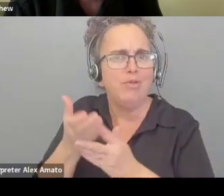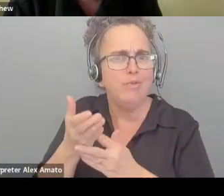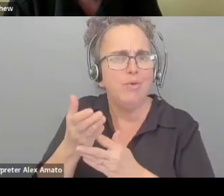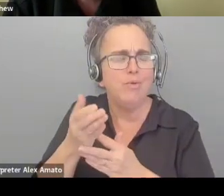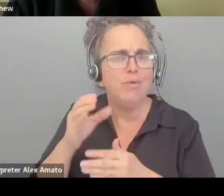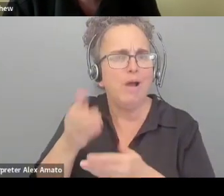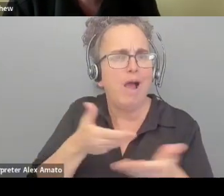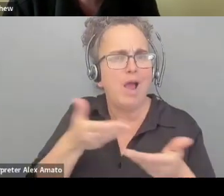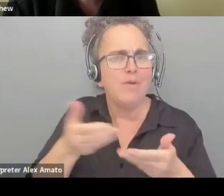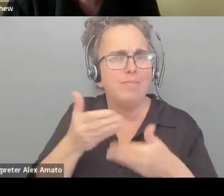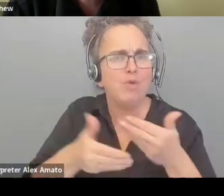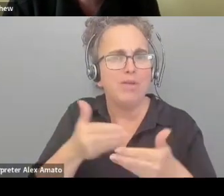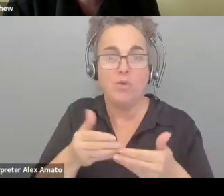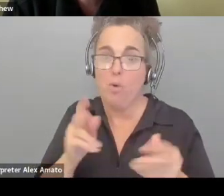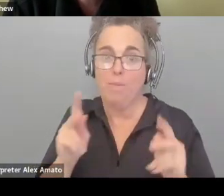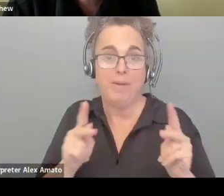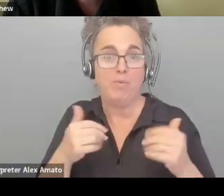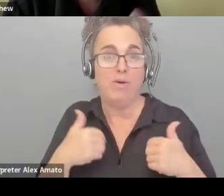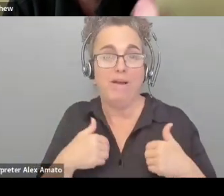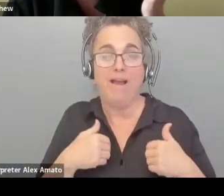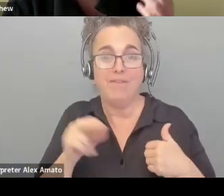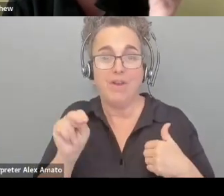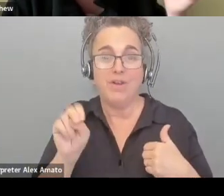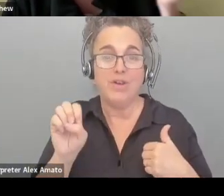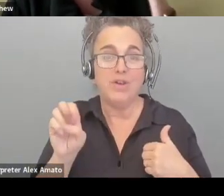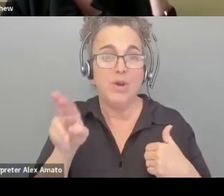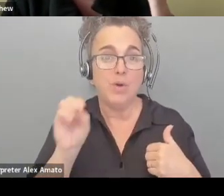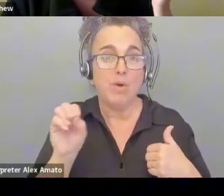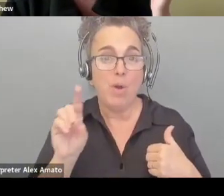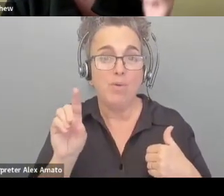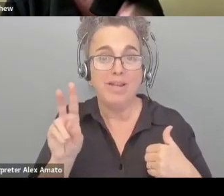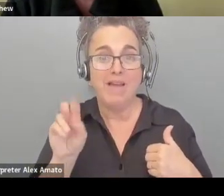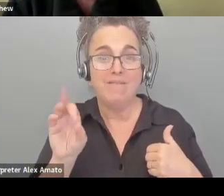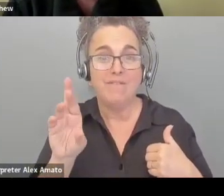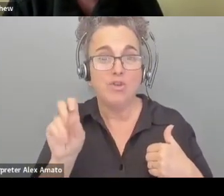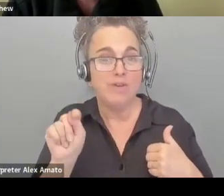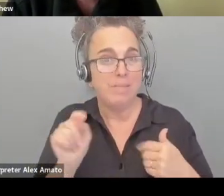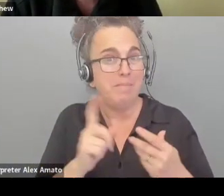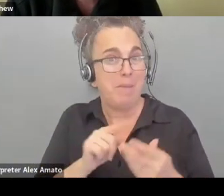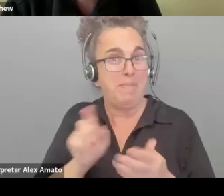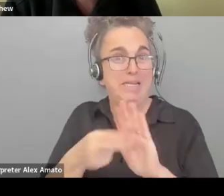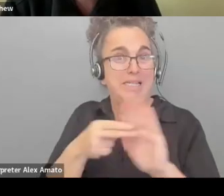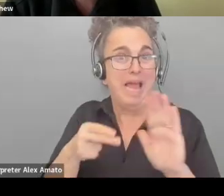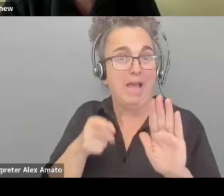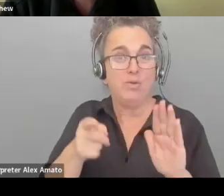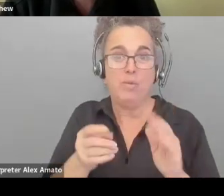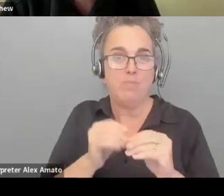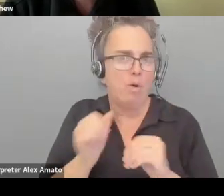And these things will be used for threat assessment. Like you'll be tagged as more threatening. I think about all the times I'm pull out, pulled out